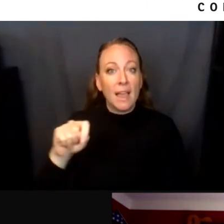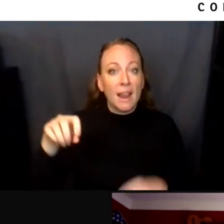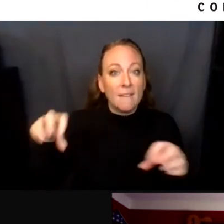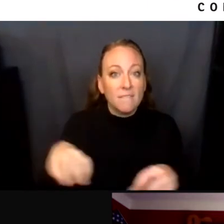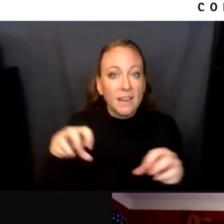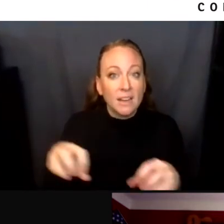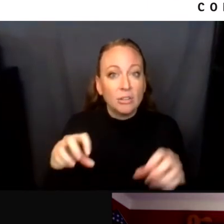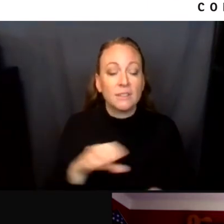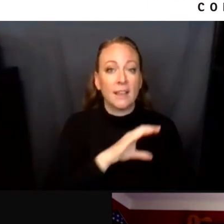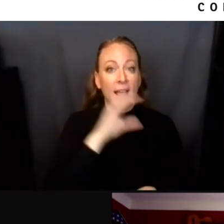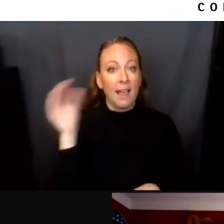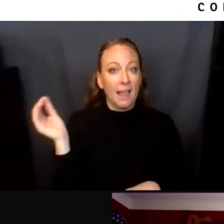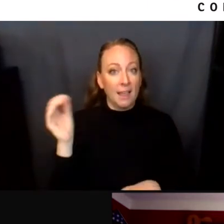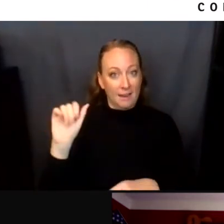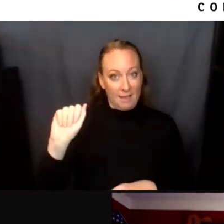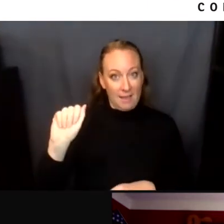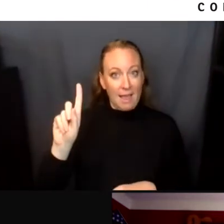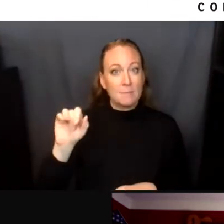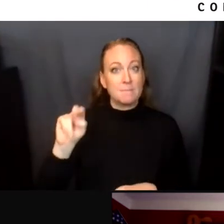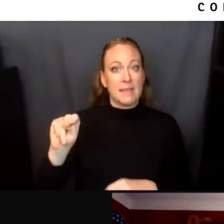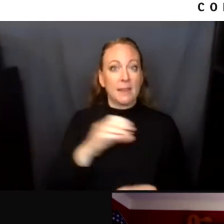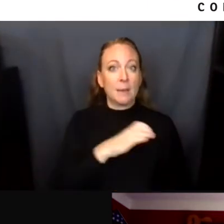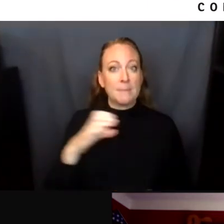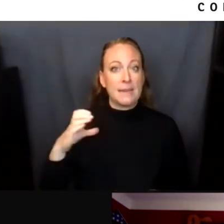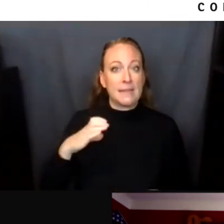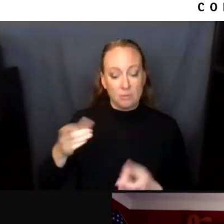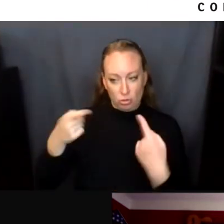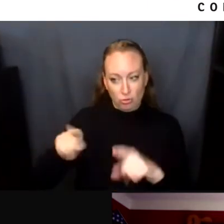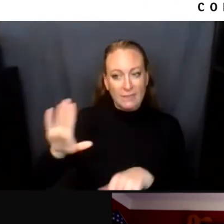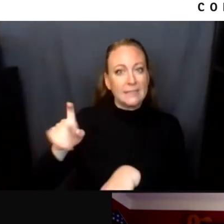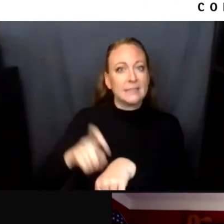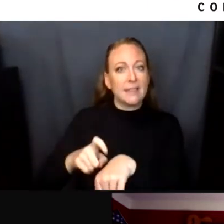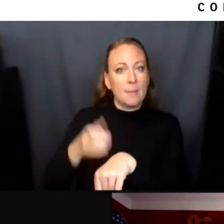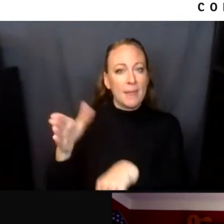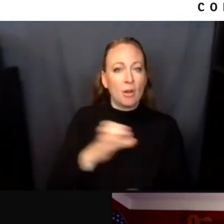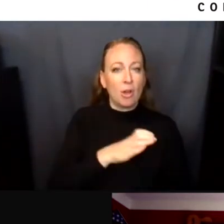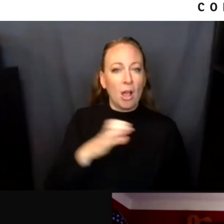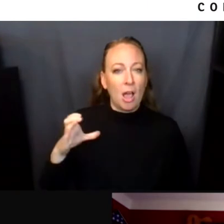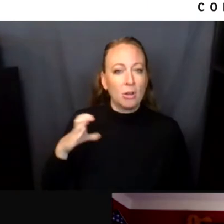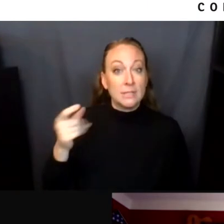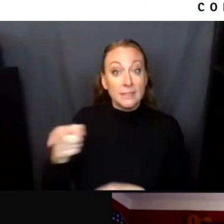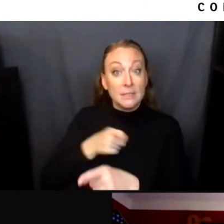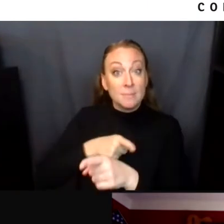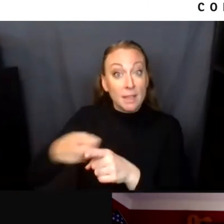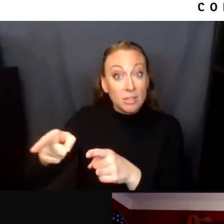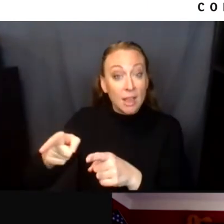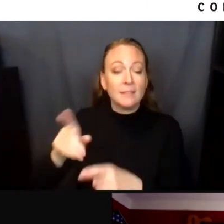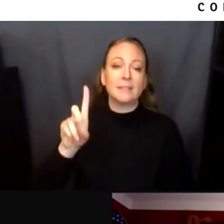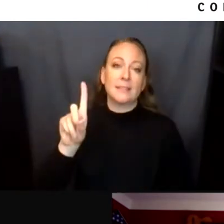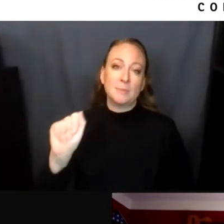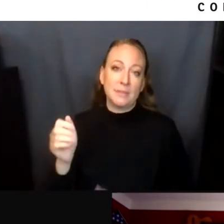and administration committees during his tenure, specializing in disability rights.